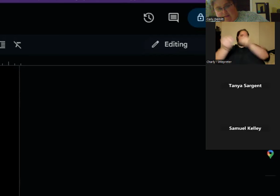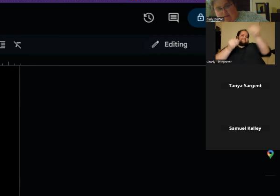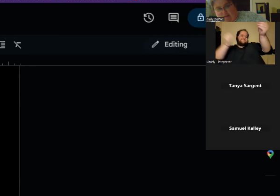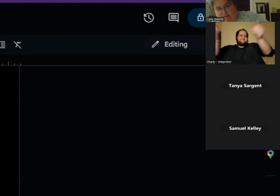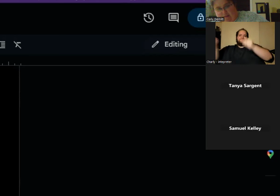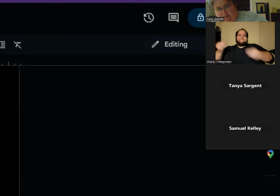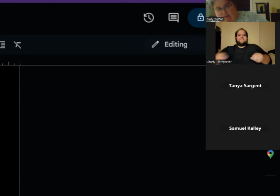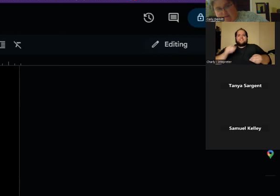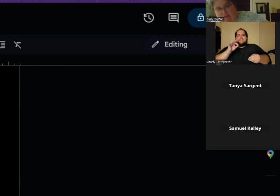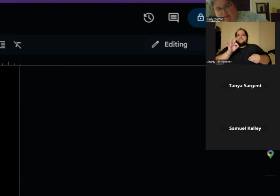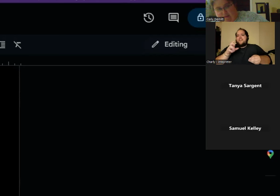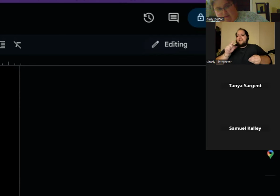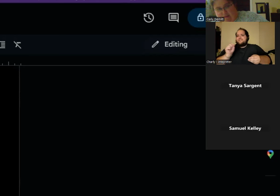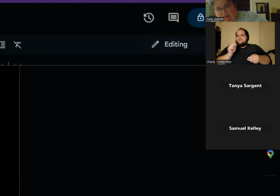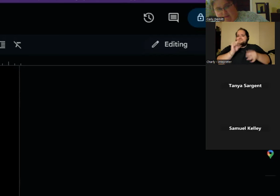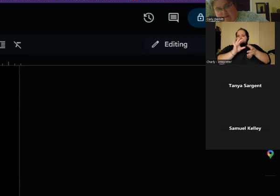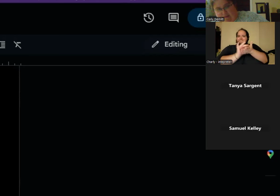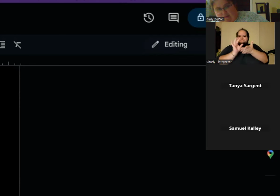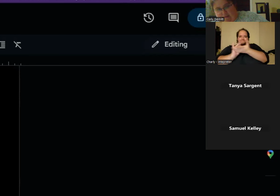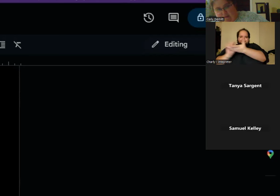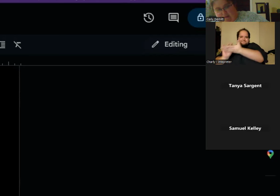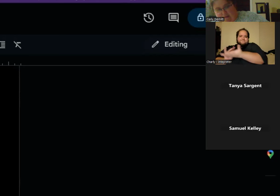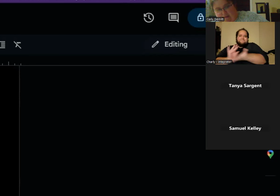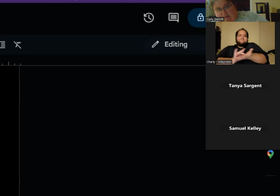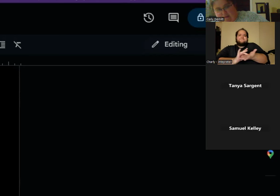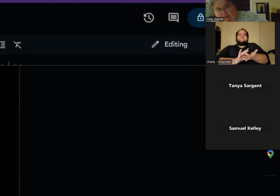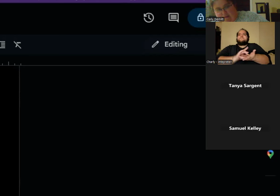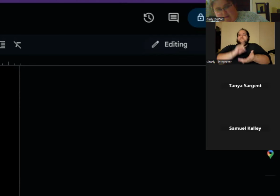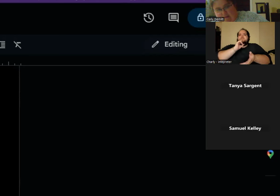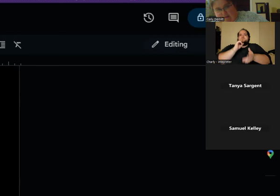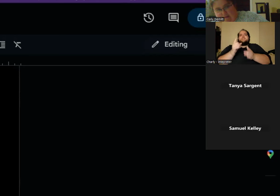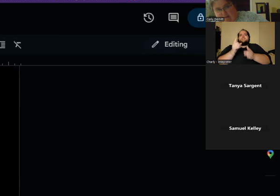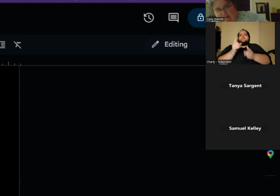music notation onto needle-felted staves. Touching music introduces people to sight reading